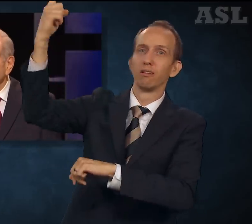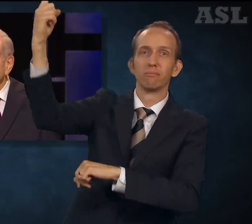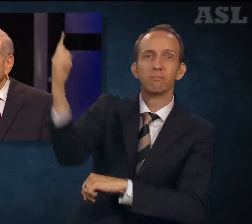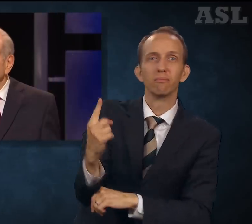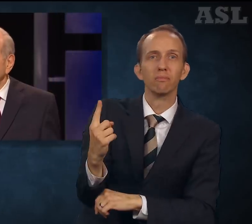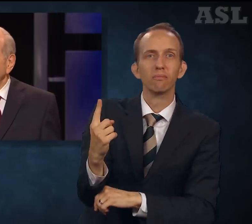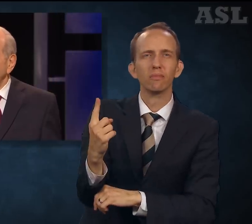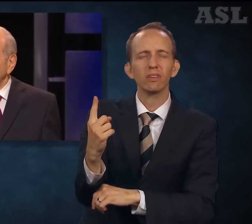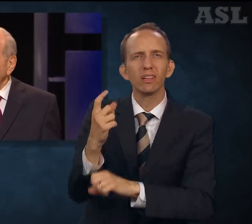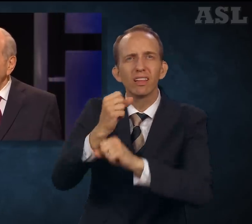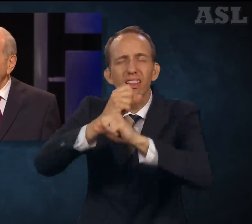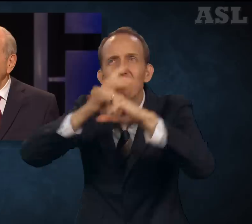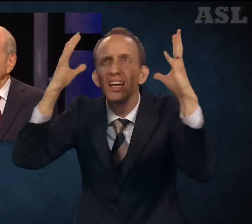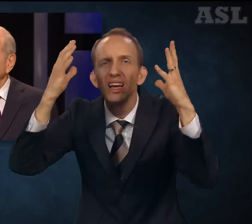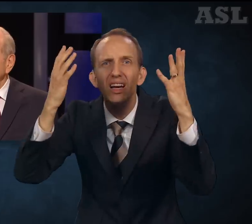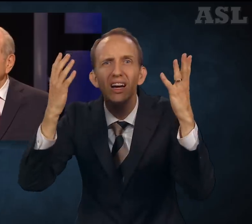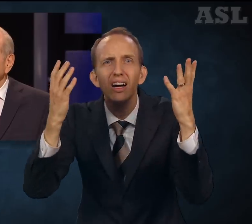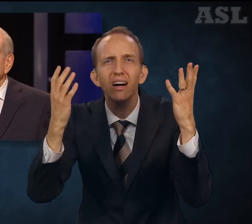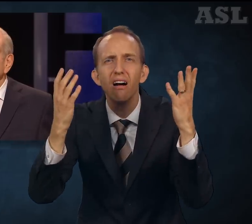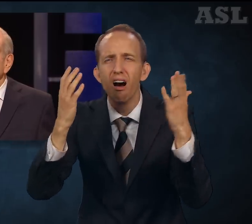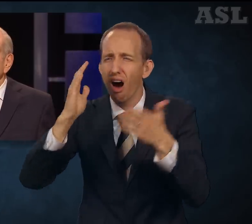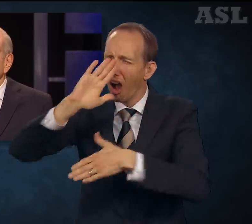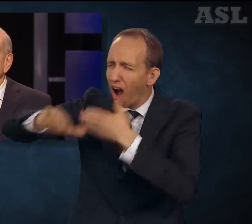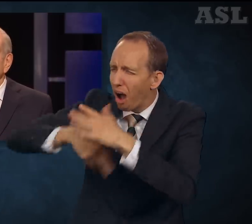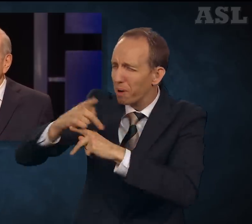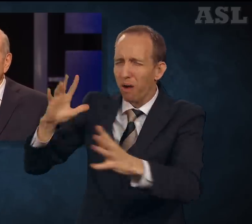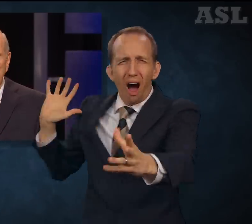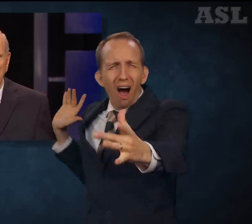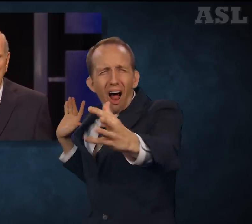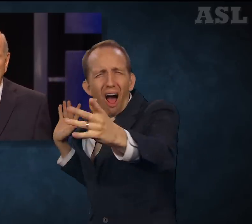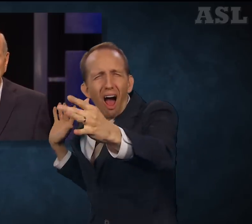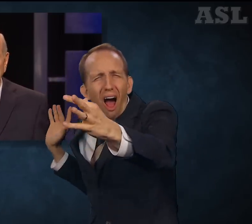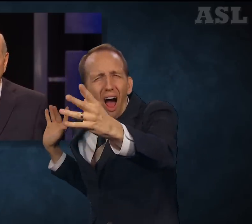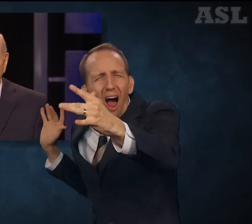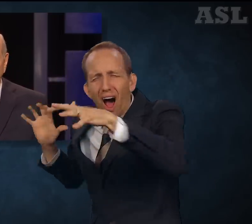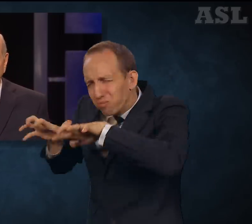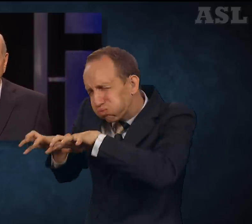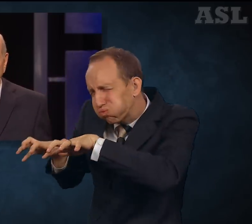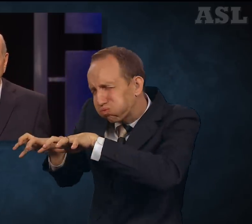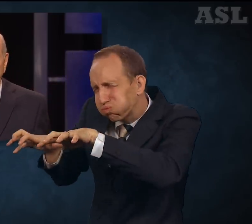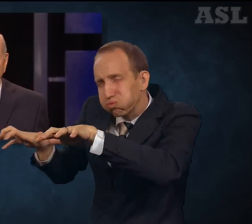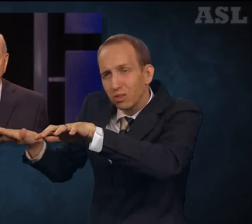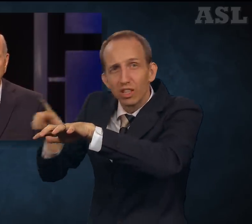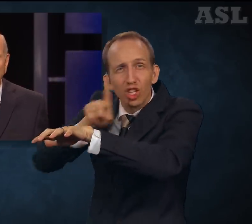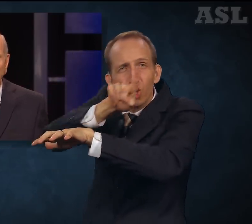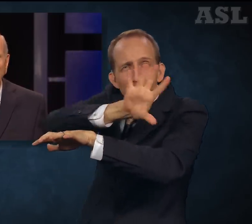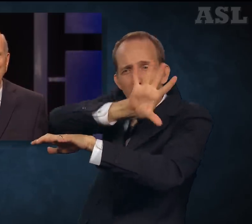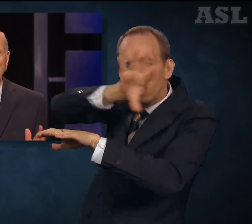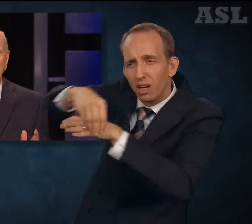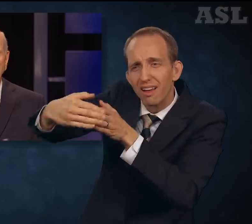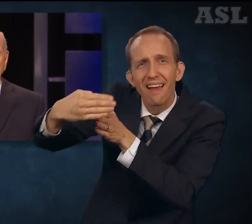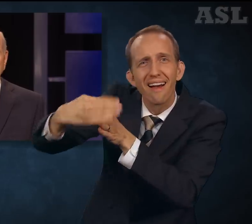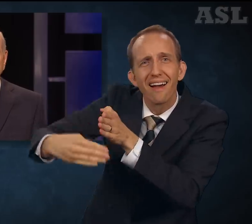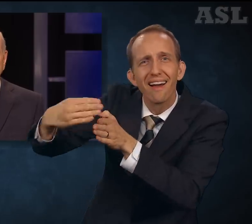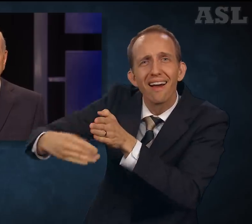THINK OF IT!